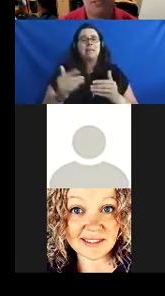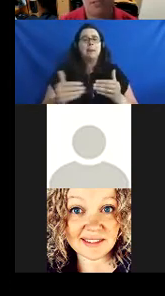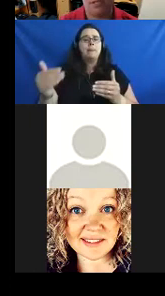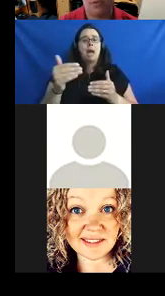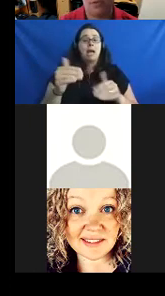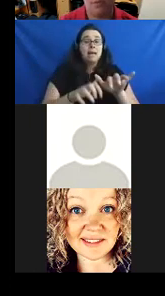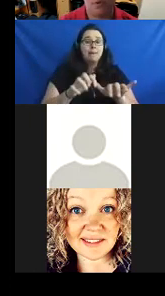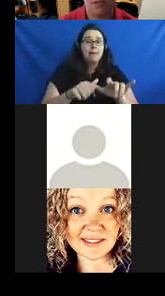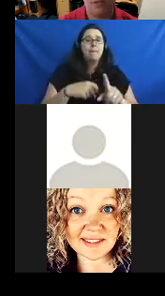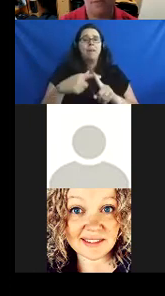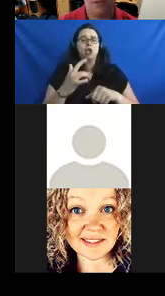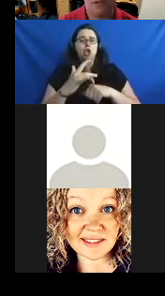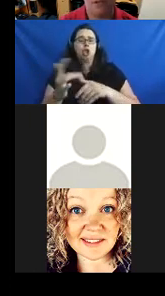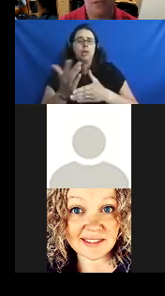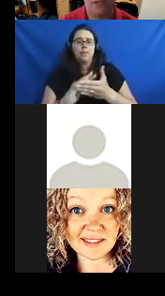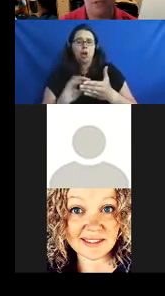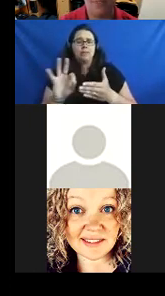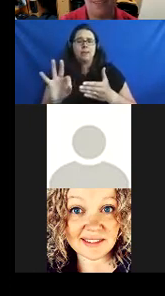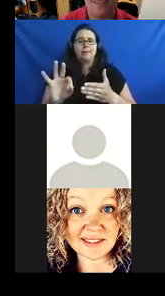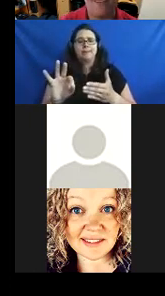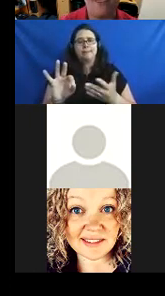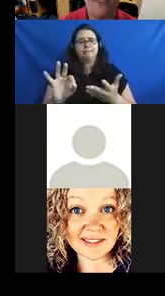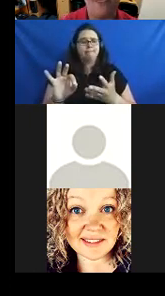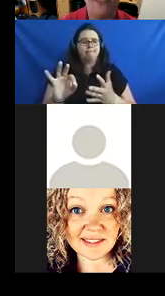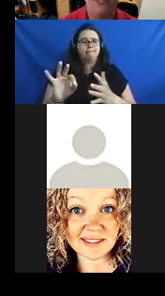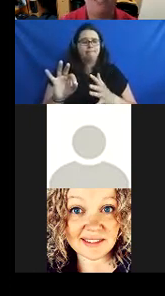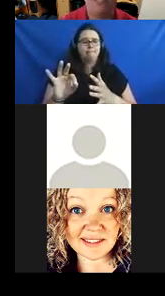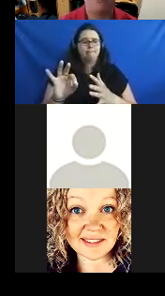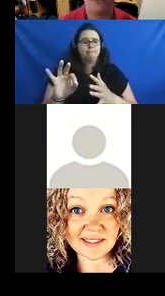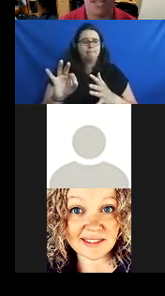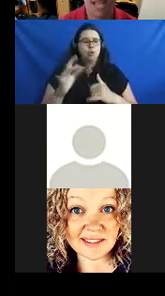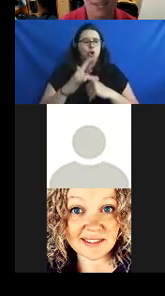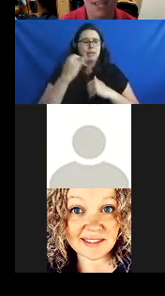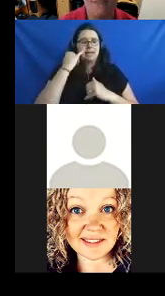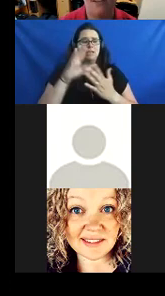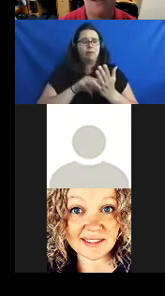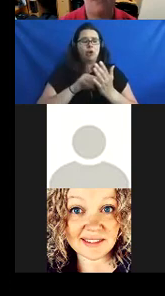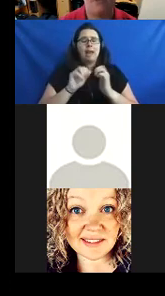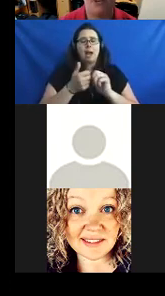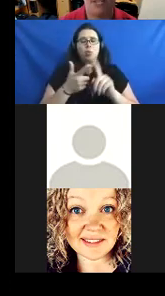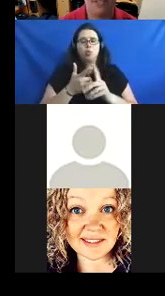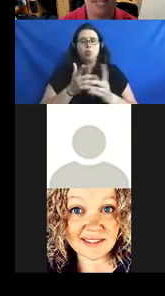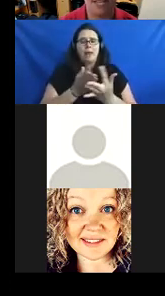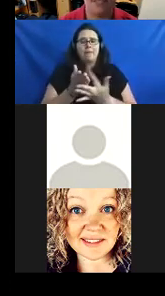GOES INTO SOME OF THE EARLY PARTS -- THE EARLY IDEAS OF LEARNING HOW TO NAVIGATE ON A COMPUTER AND IT DOES GET INTO